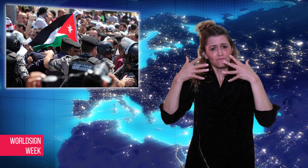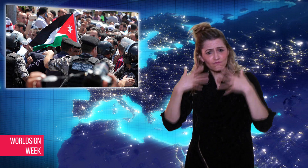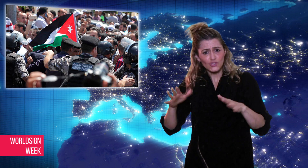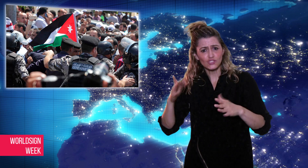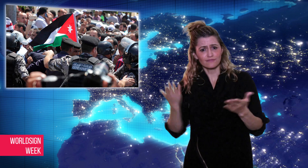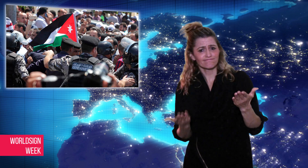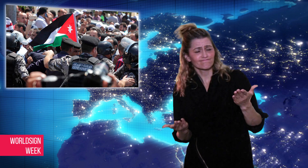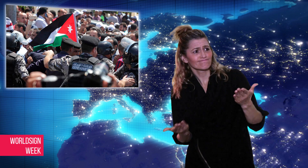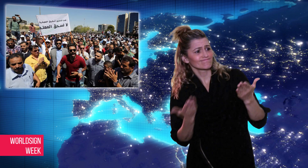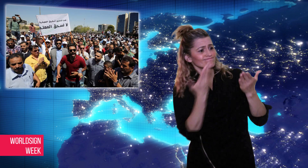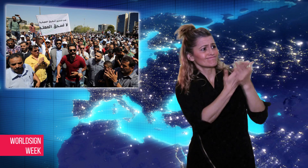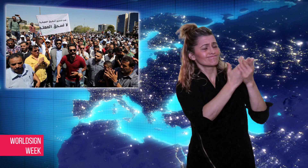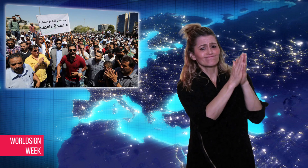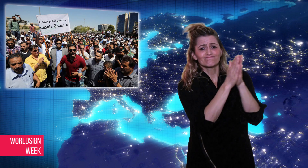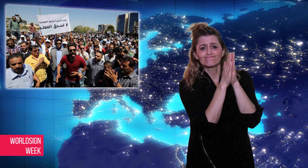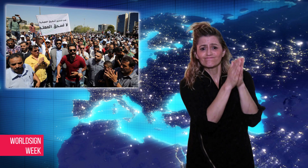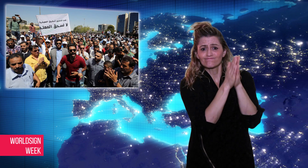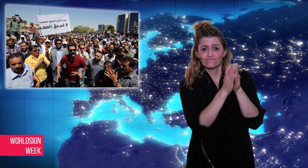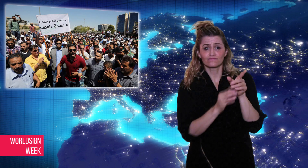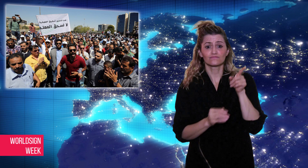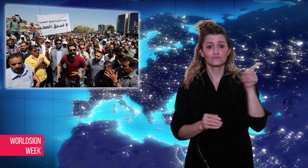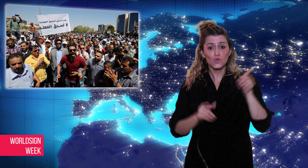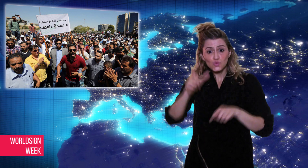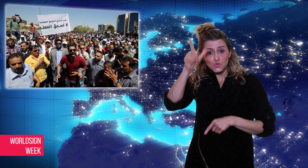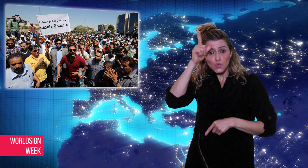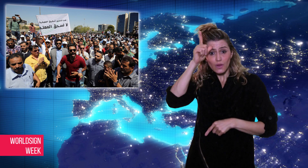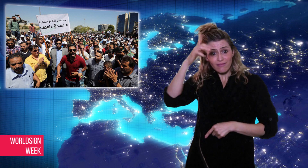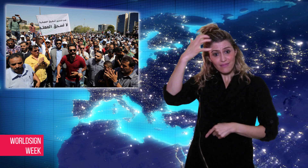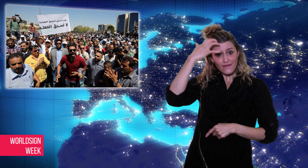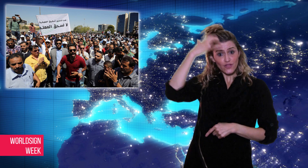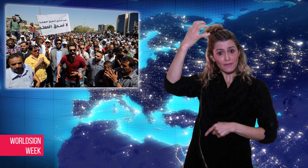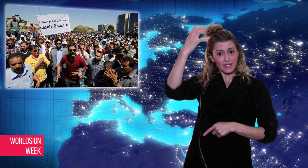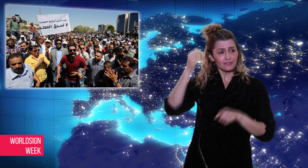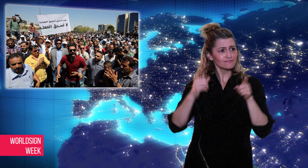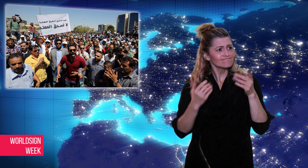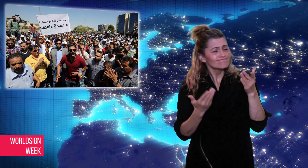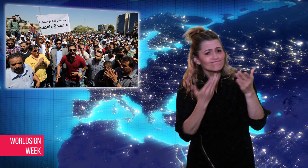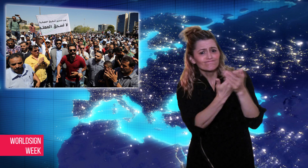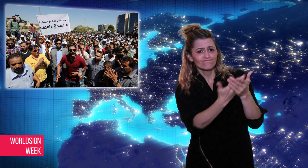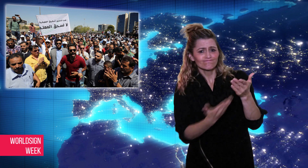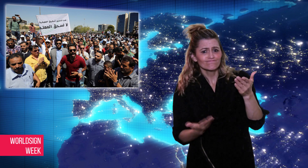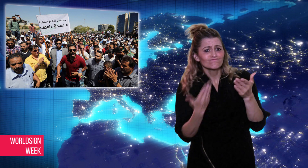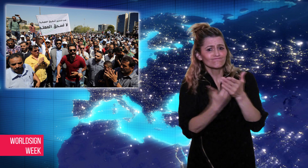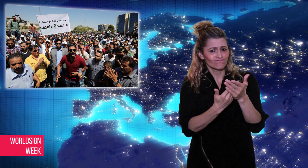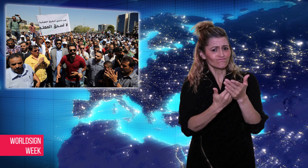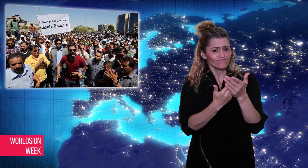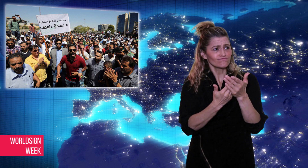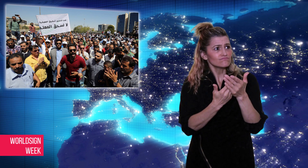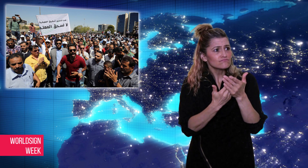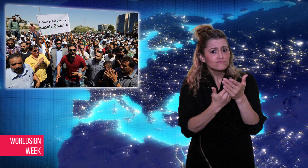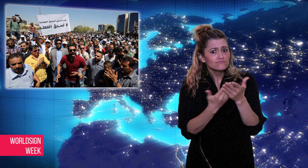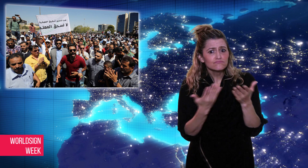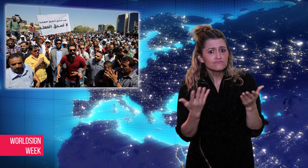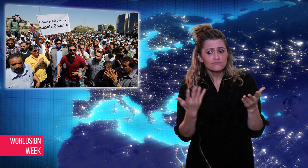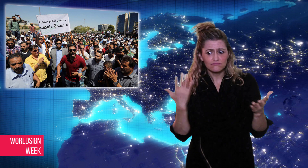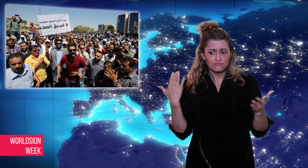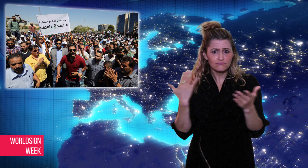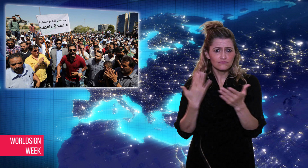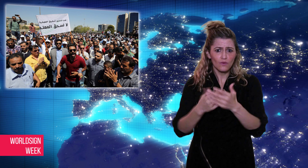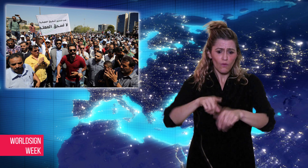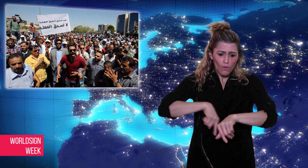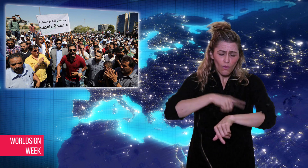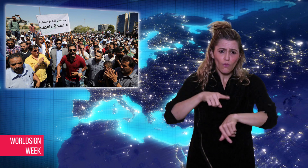their demands that have long been ignored.